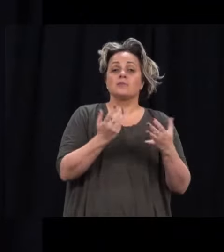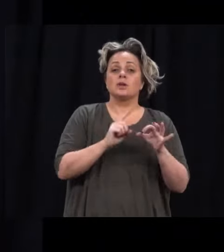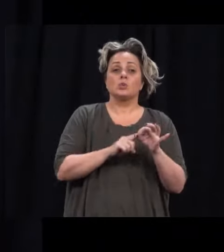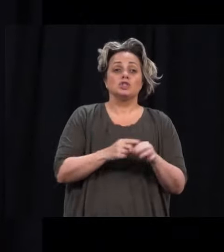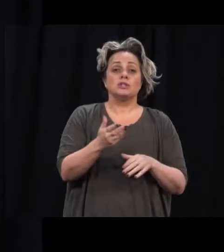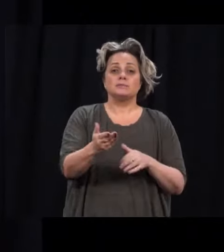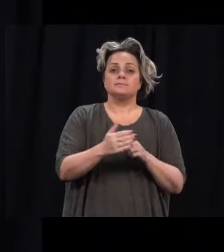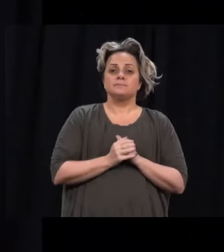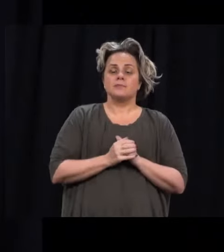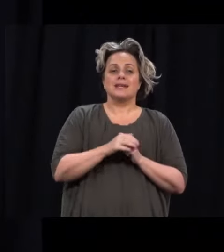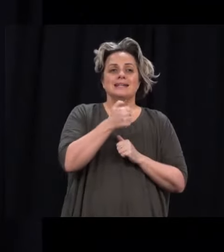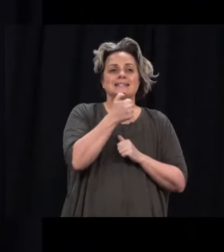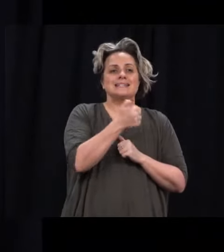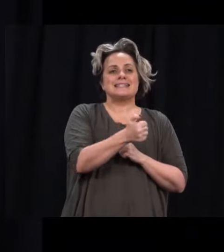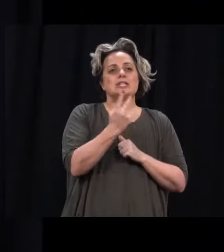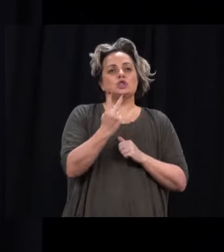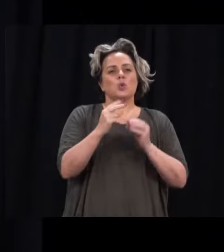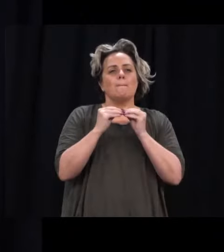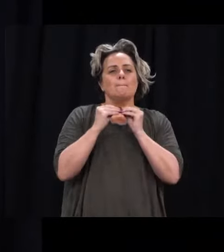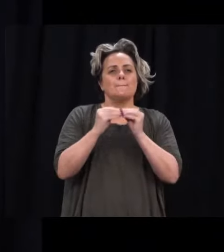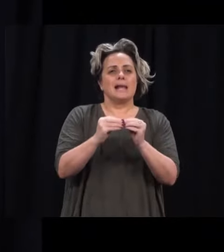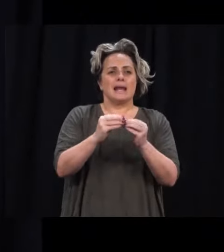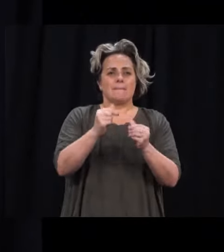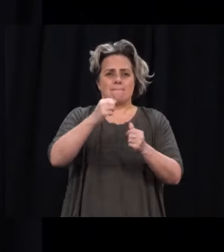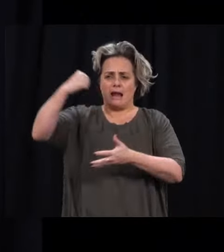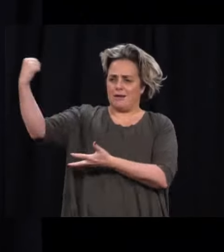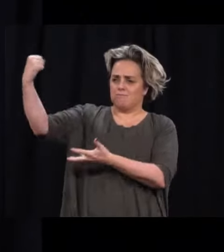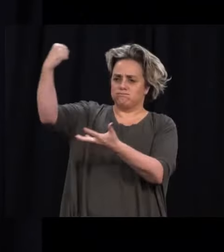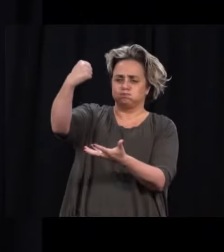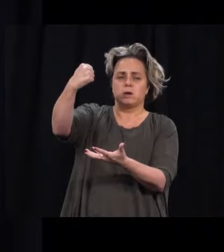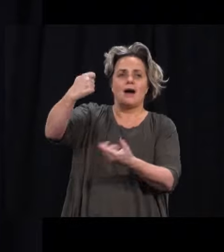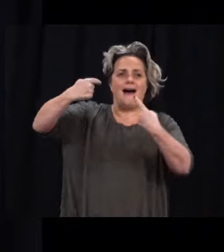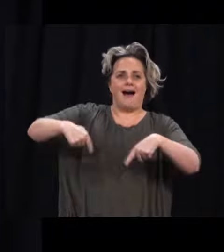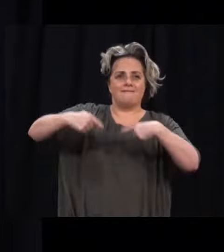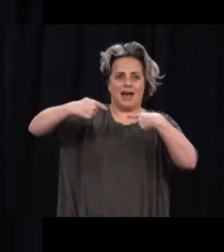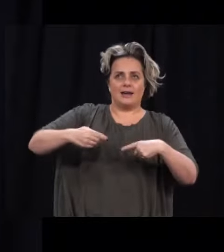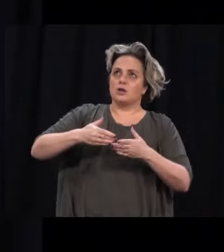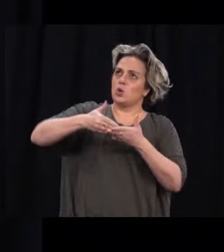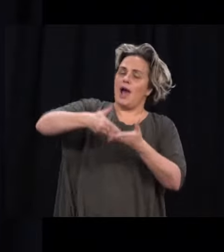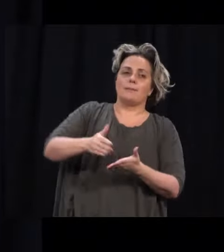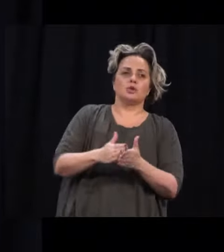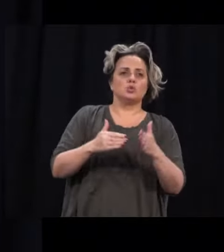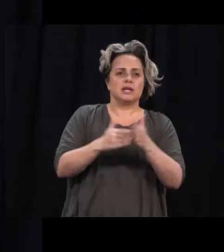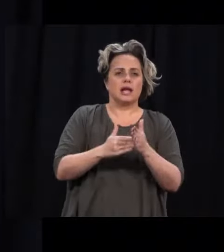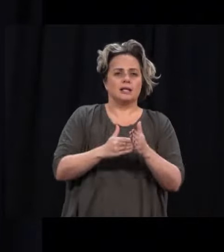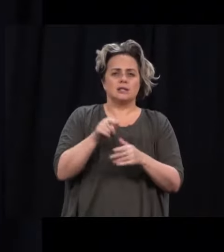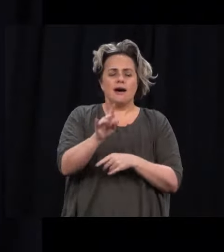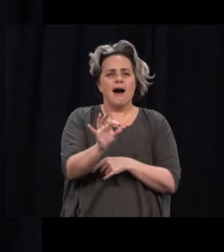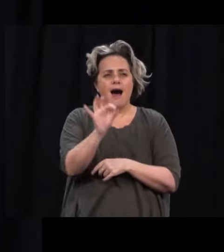great job and it is much appreciated by all New Zealanders. Questions, yes.